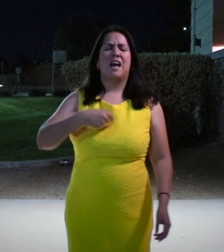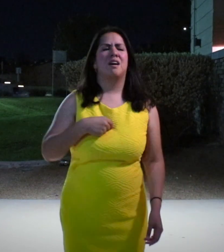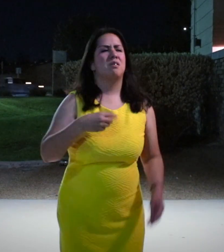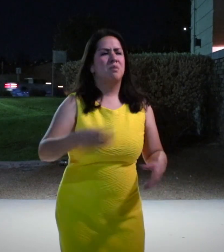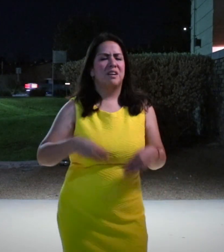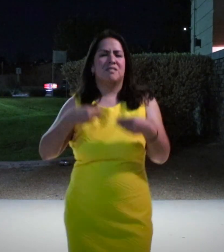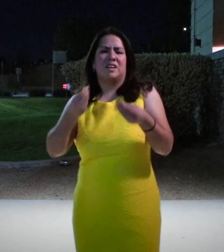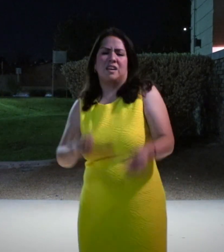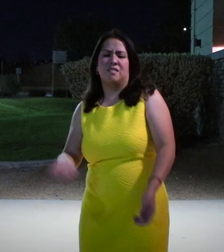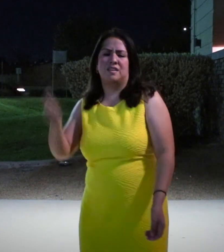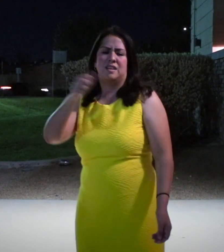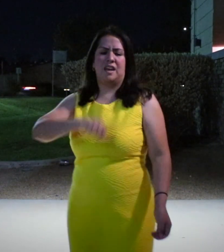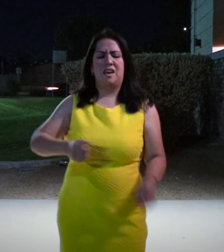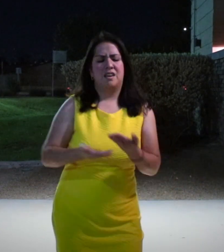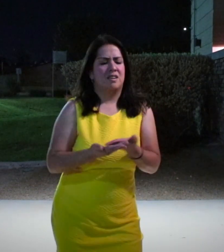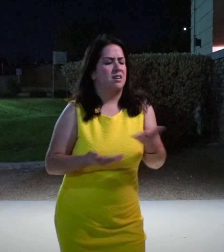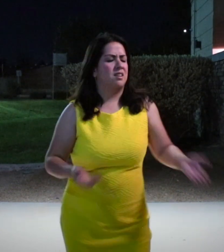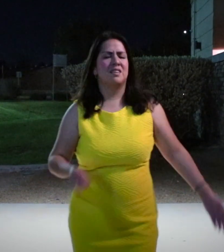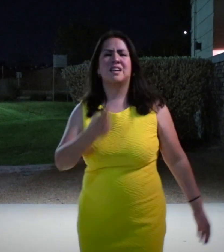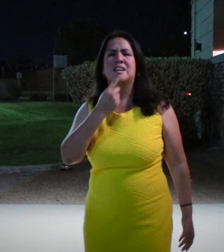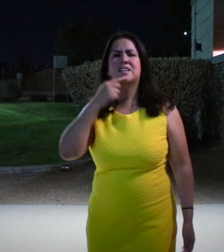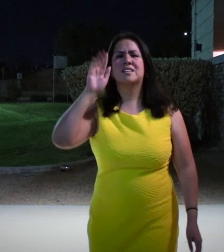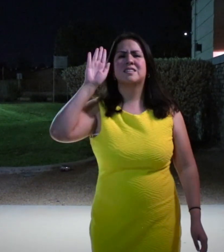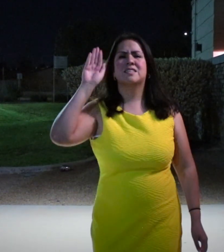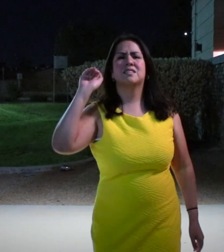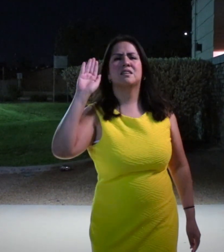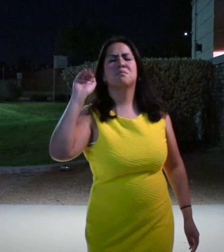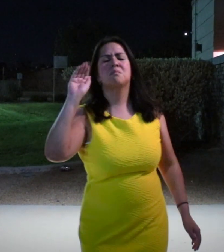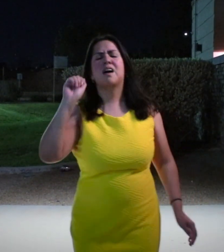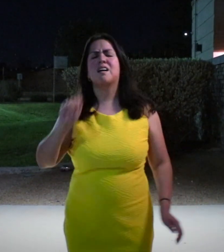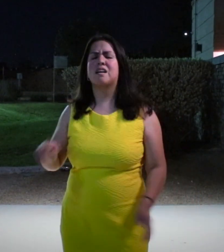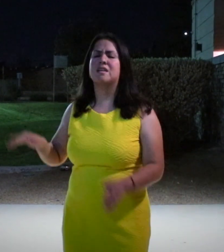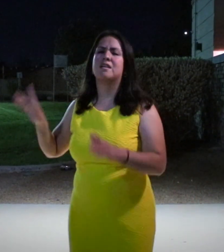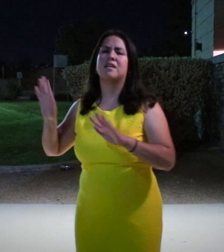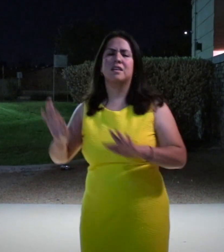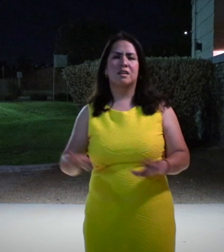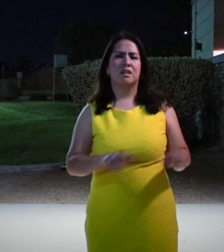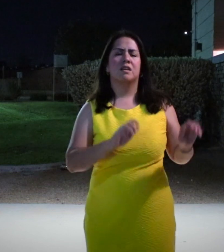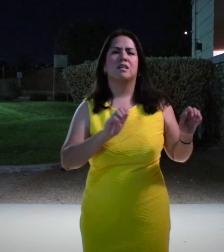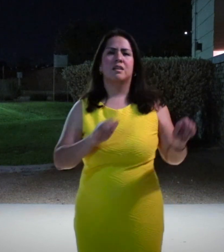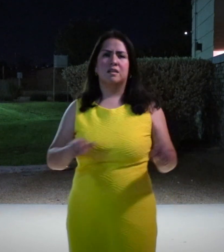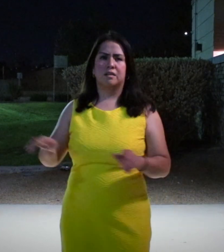I would have given anything to say goodbye